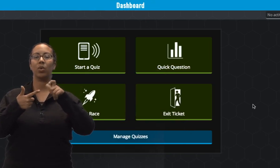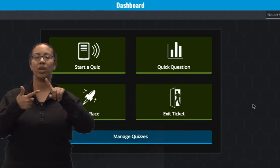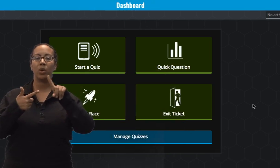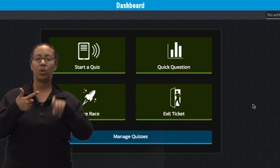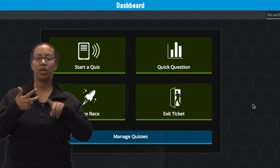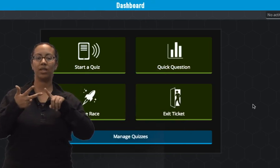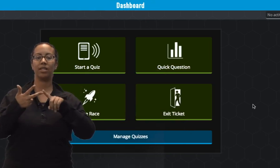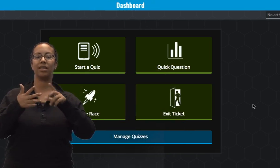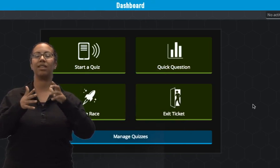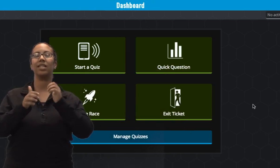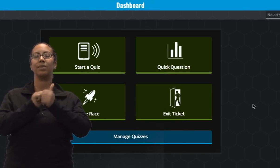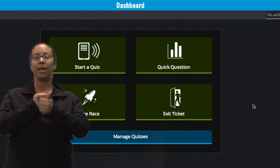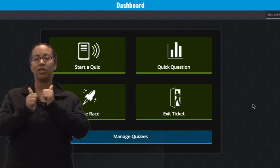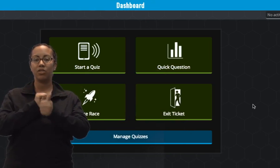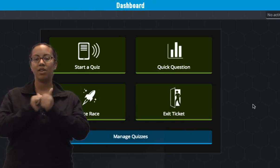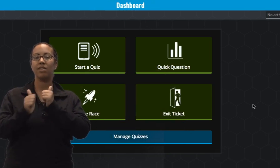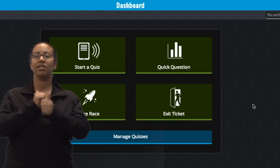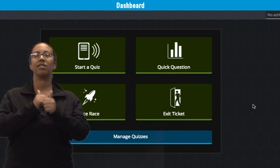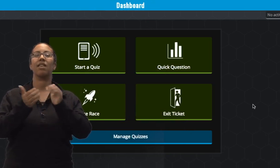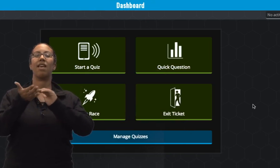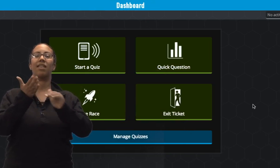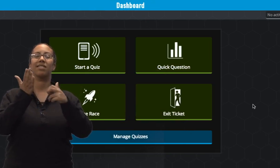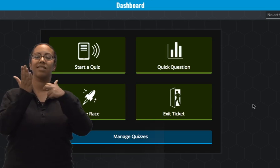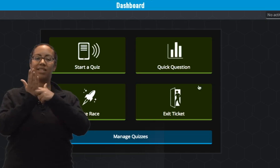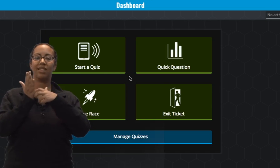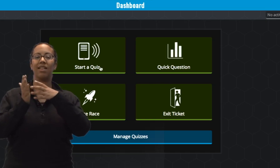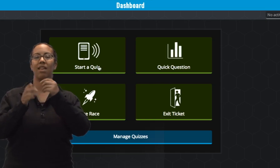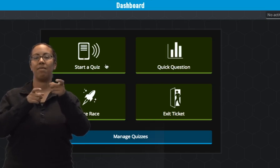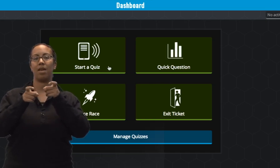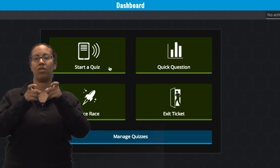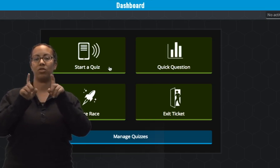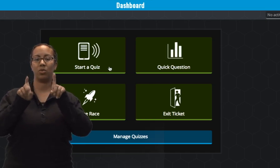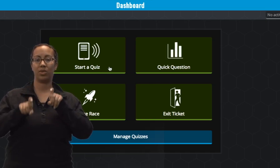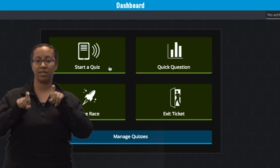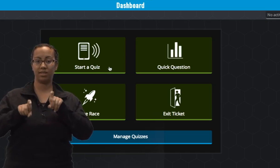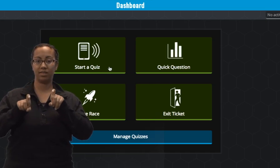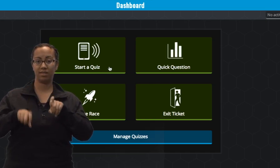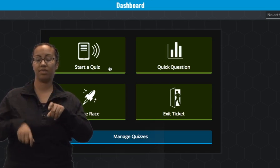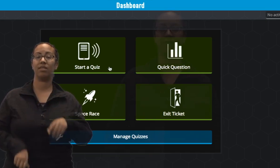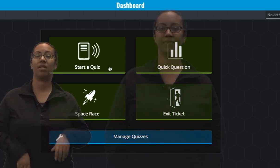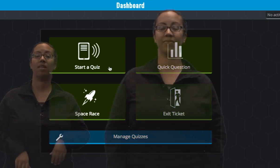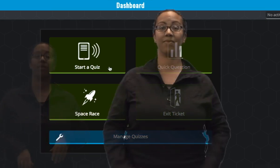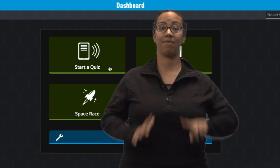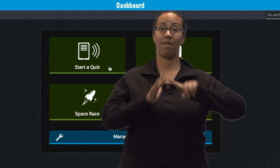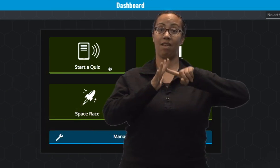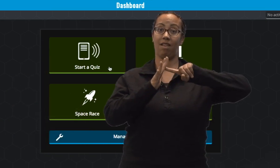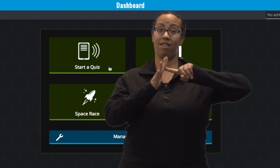One is start a quiz, one is quick question, space race, exit ticket, and manage quizzes.